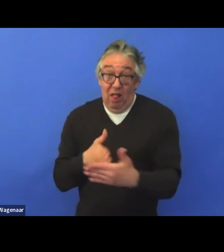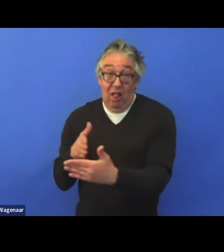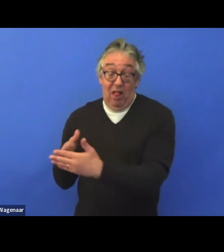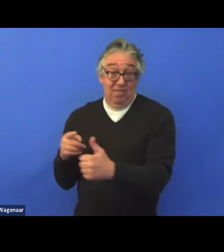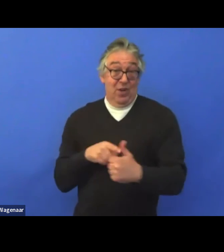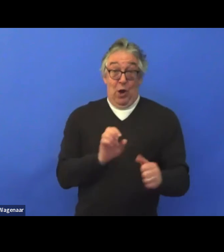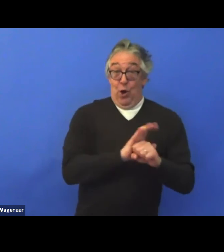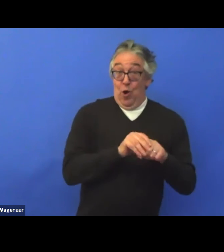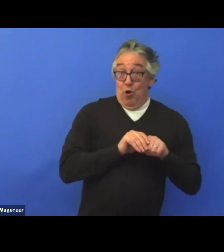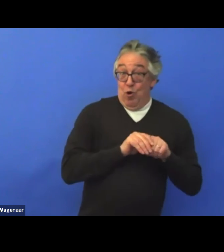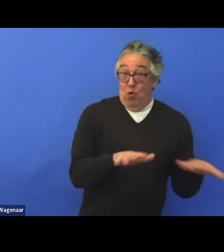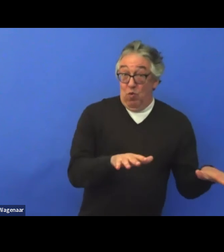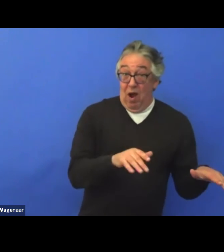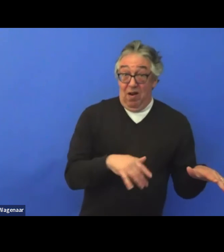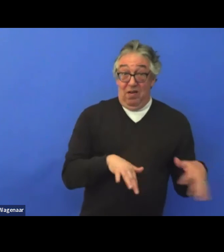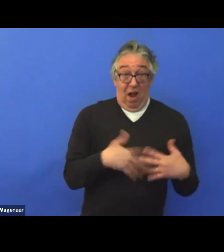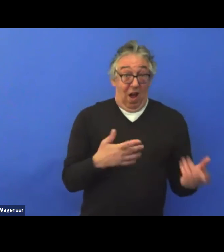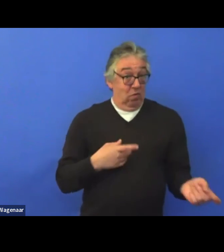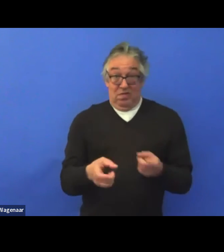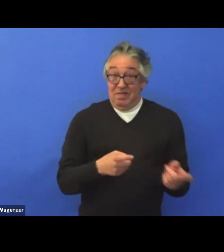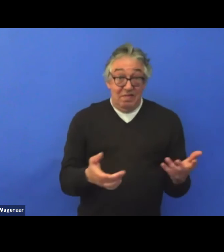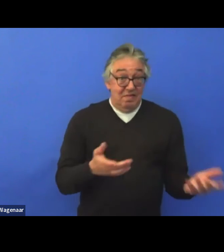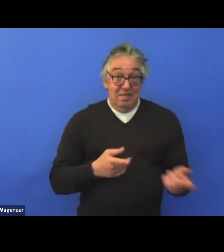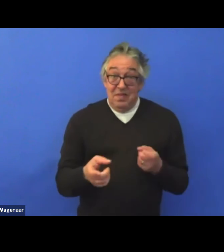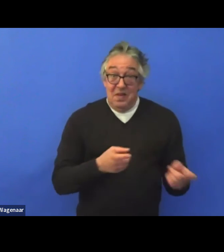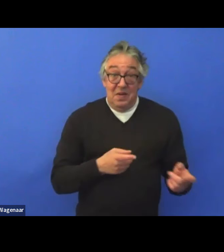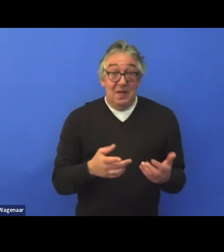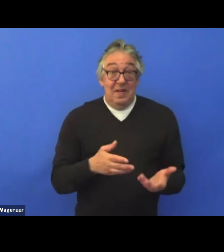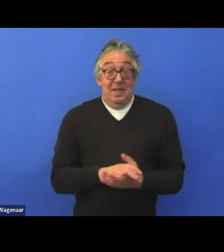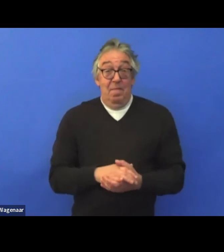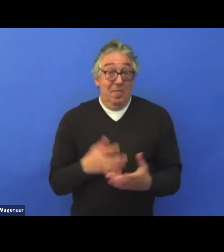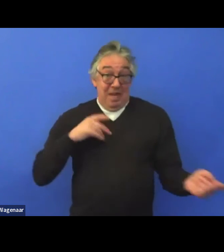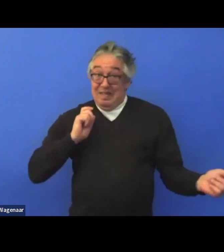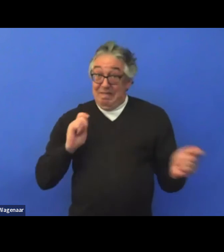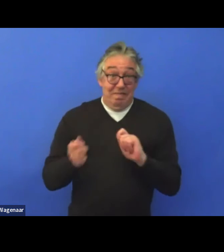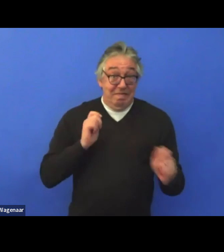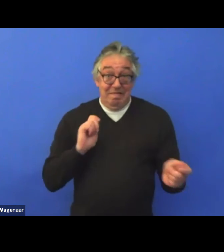and having to pivot the mid way and adjusting expectations.